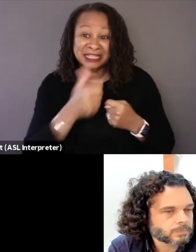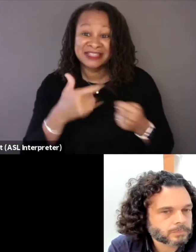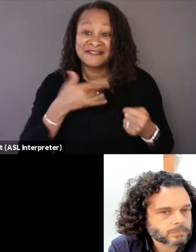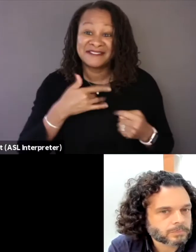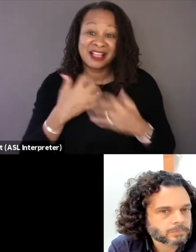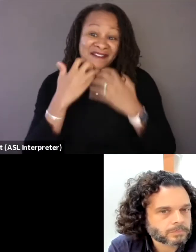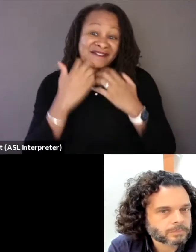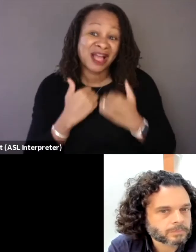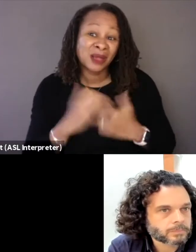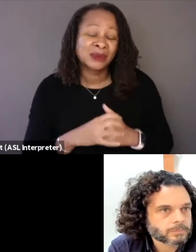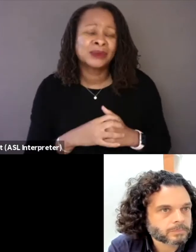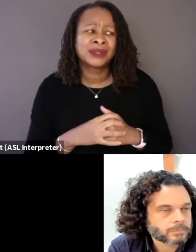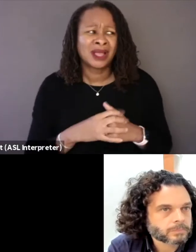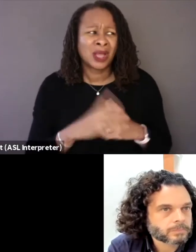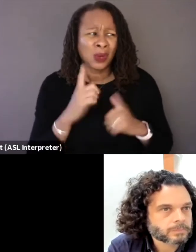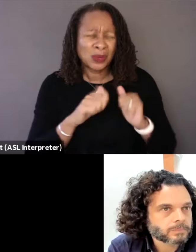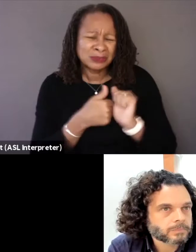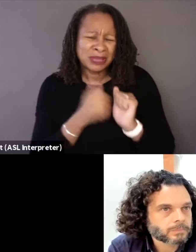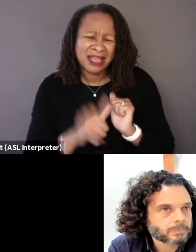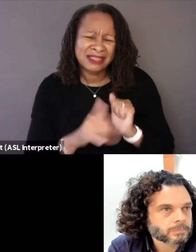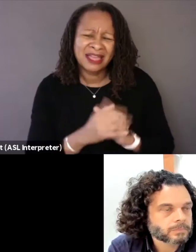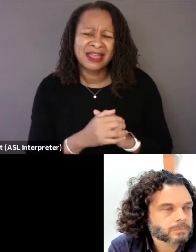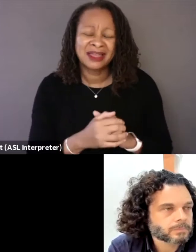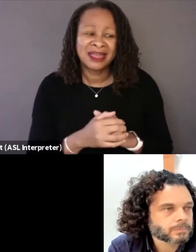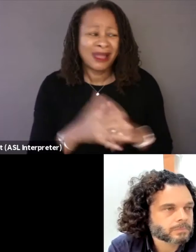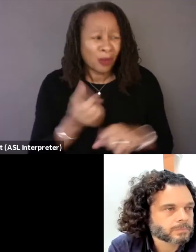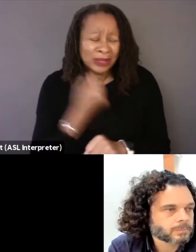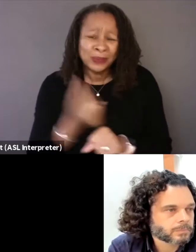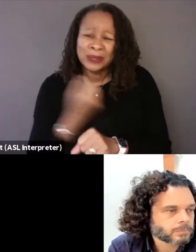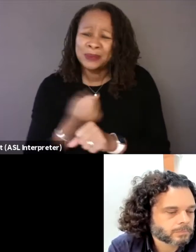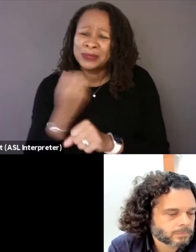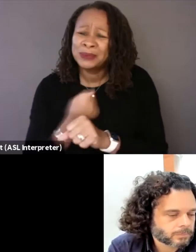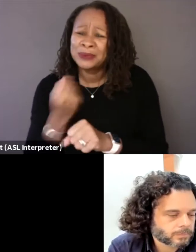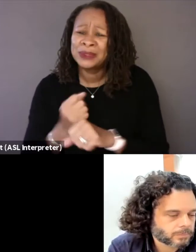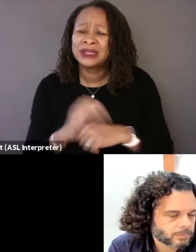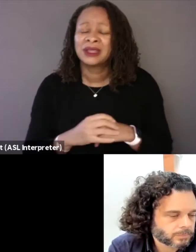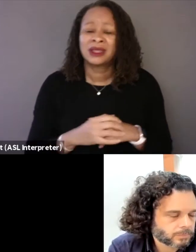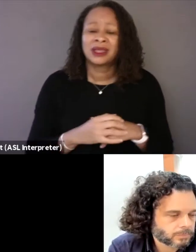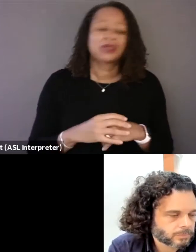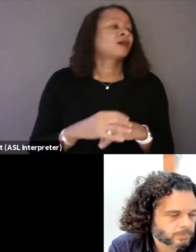what's, you know, and so you start looking into it. And while we knew the women were fascinating characters,